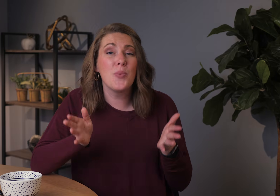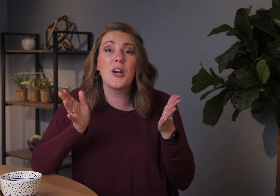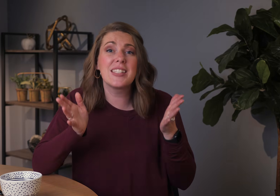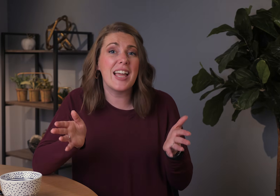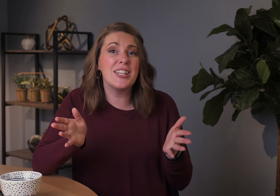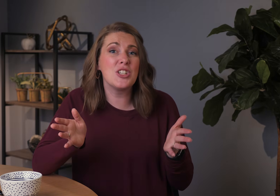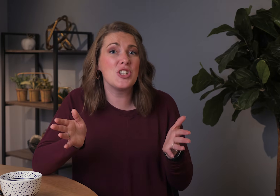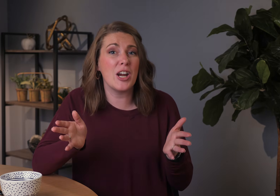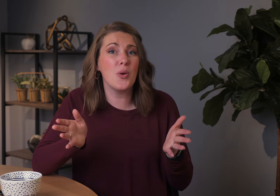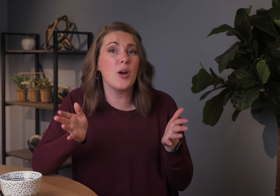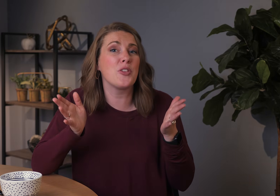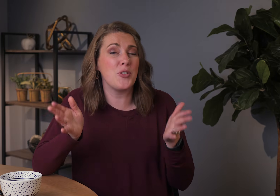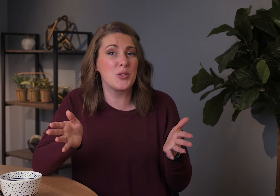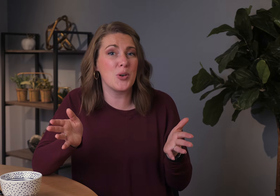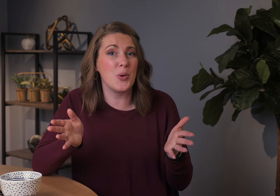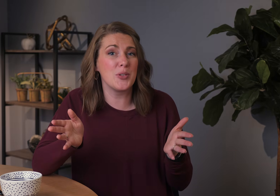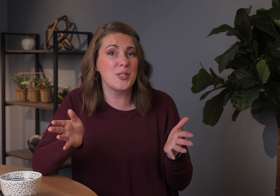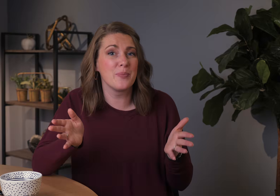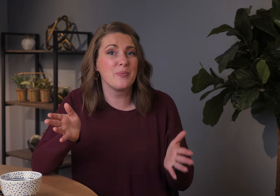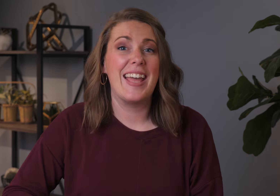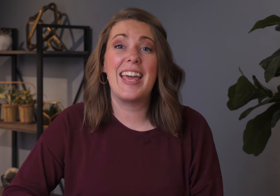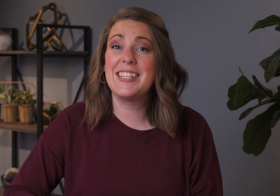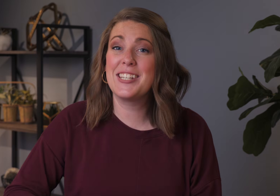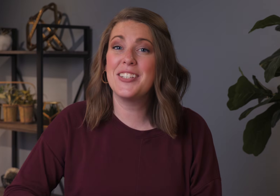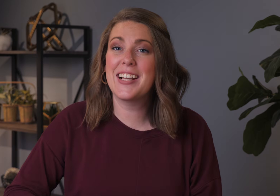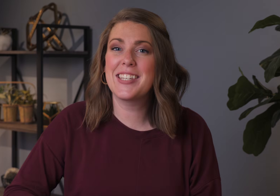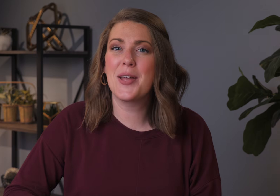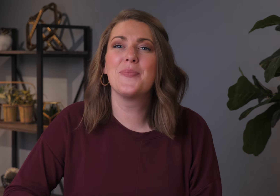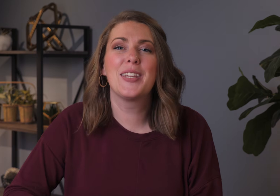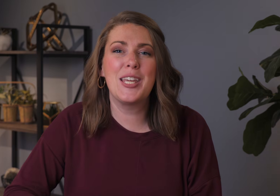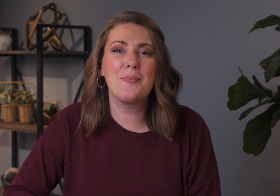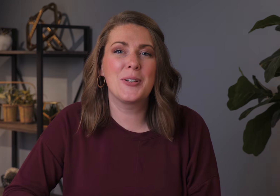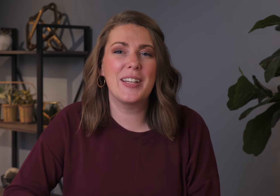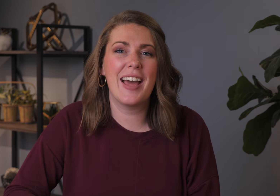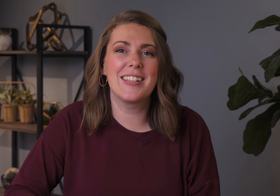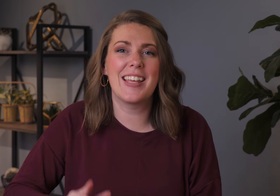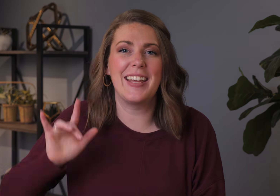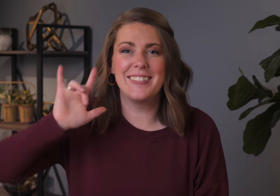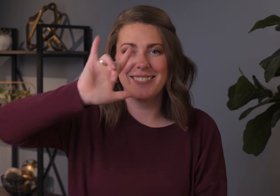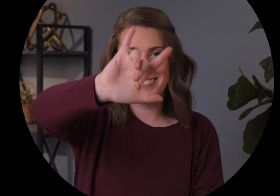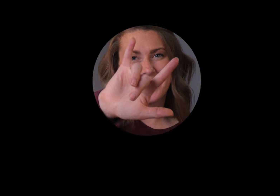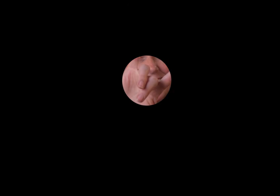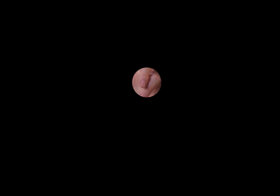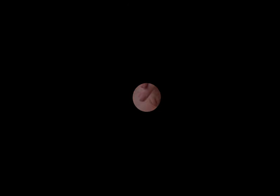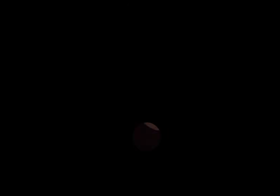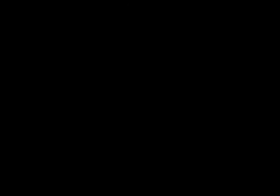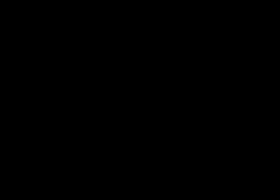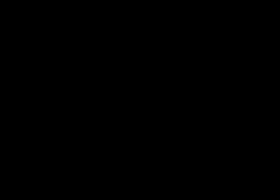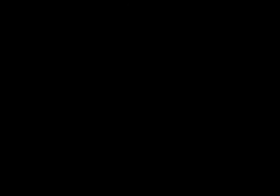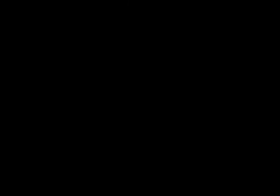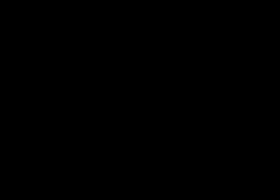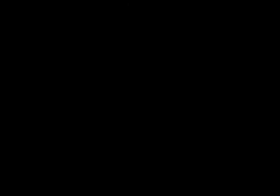We're excited to share what the future holds and until next time, keep learning how to sign.